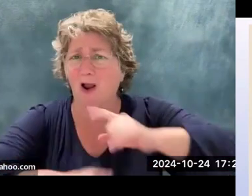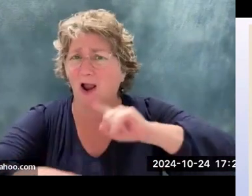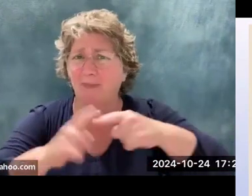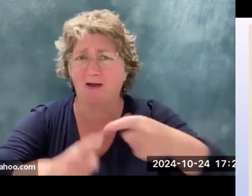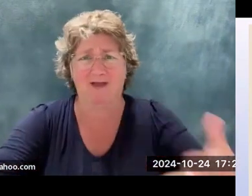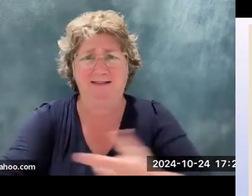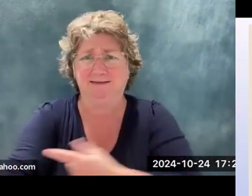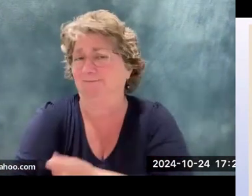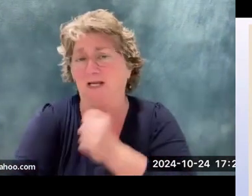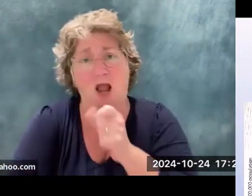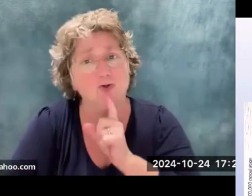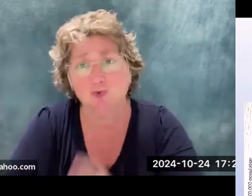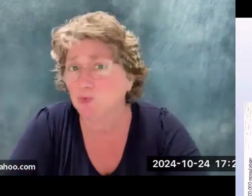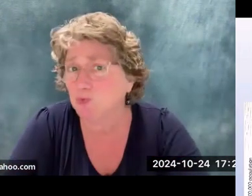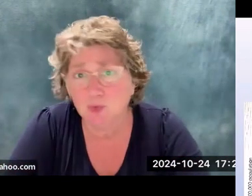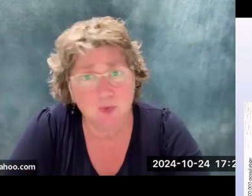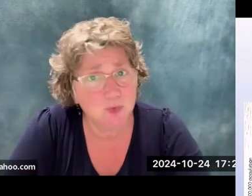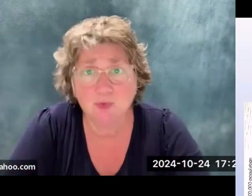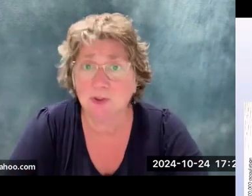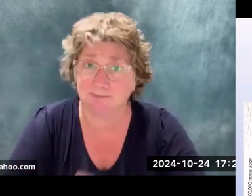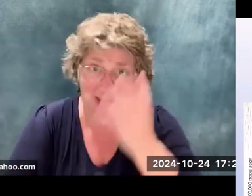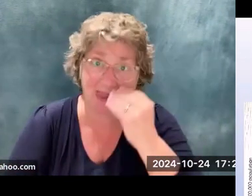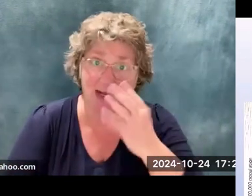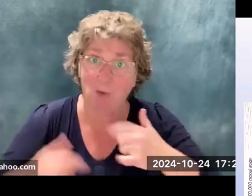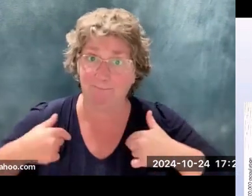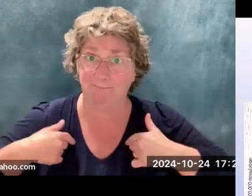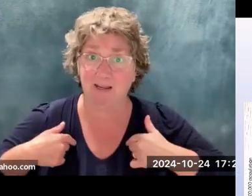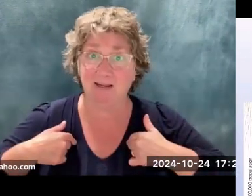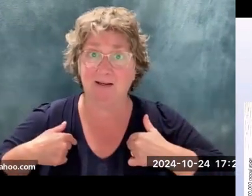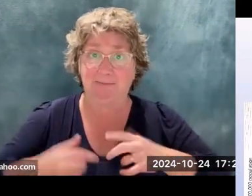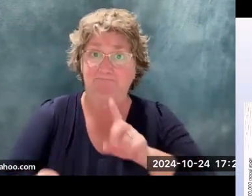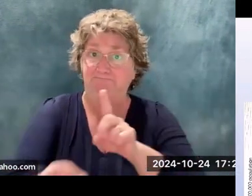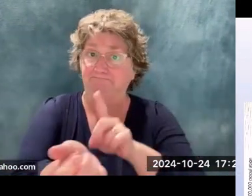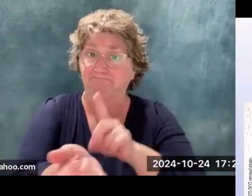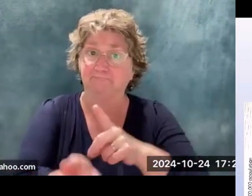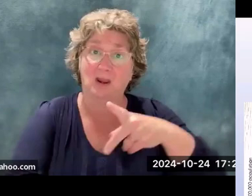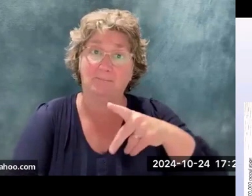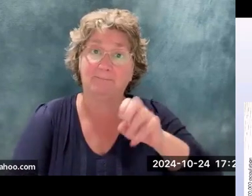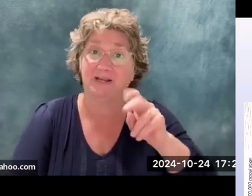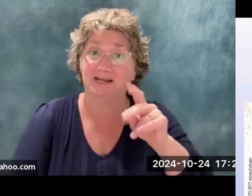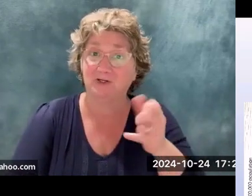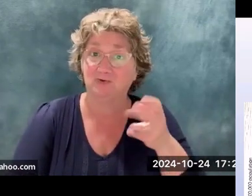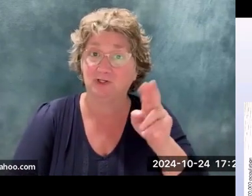as a pediatrician, public health expert, it's not true. Take a look at what happened in COVID.